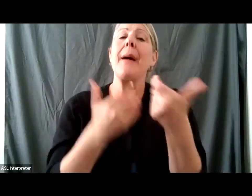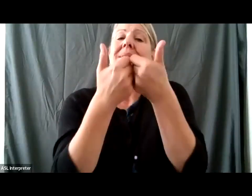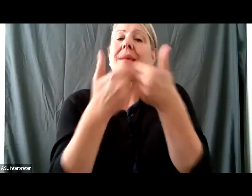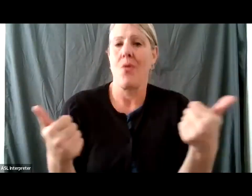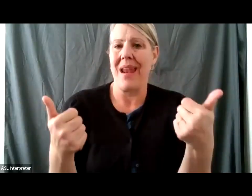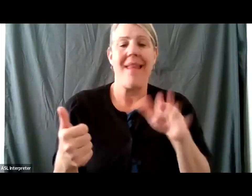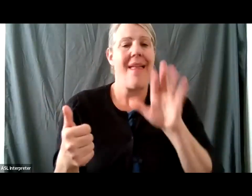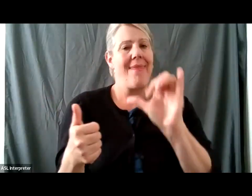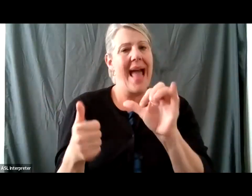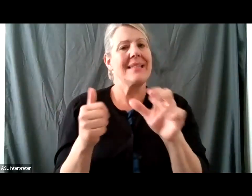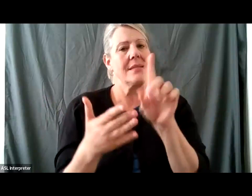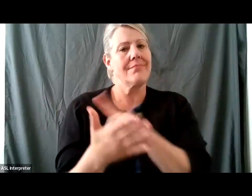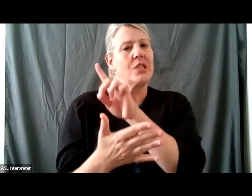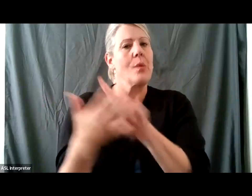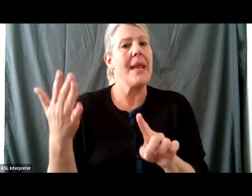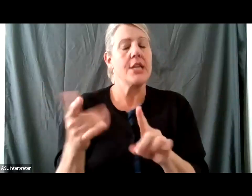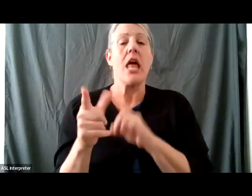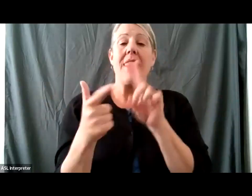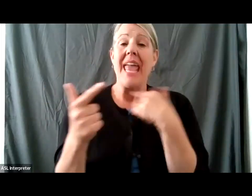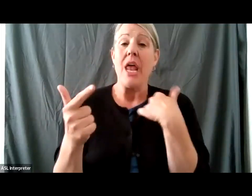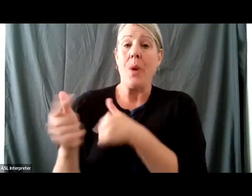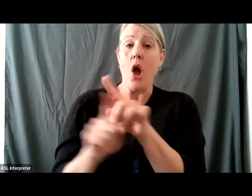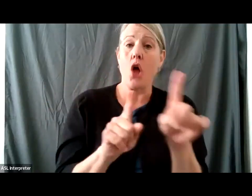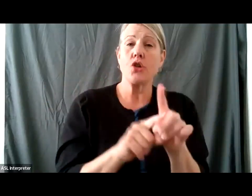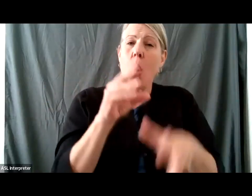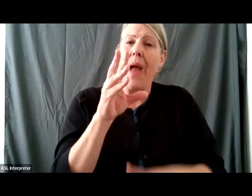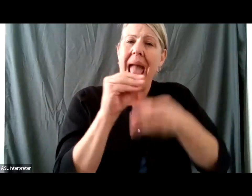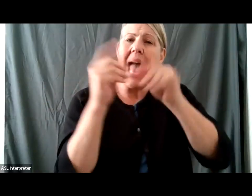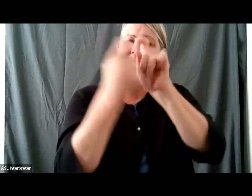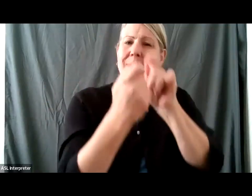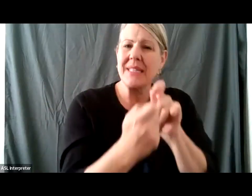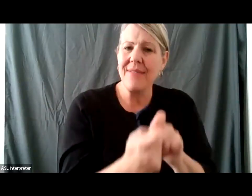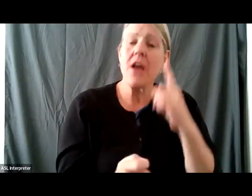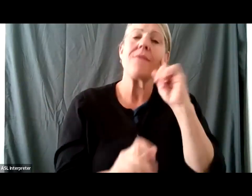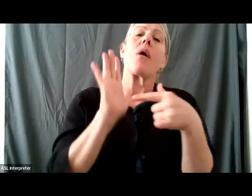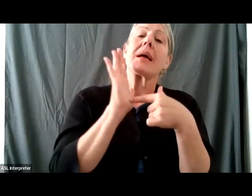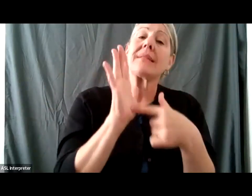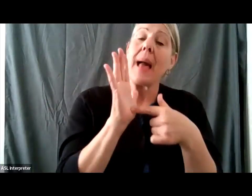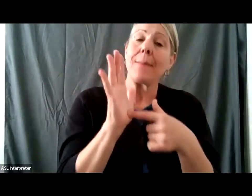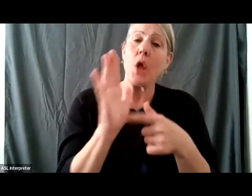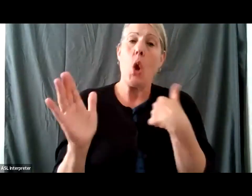And then we add some specifics. So we define a segregated setting.